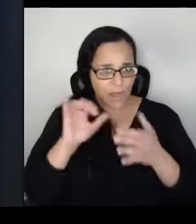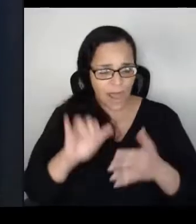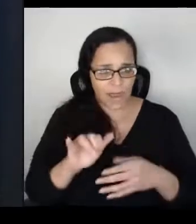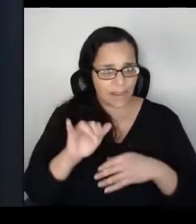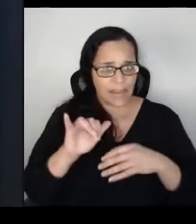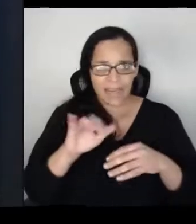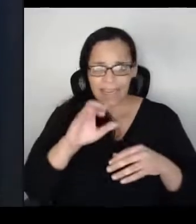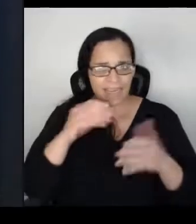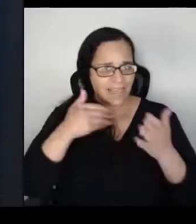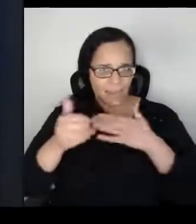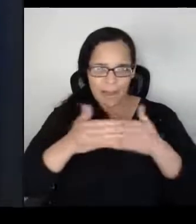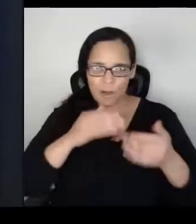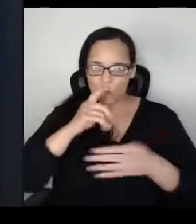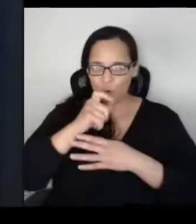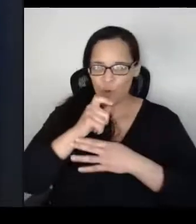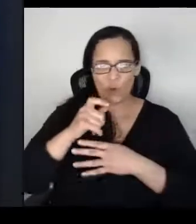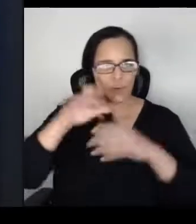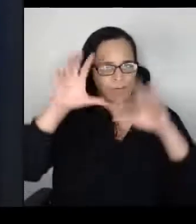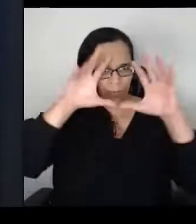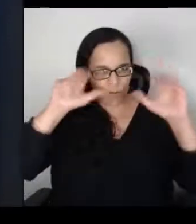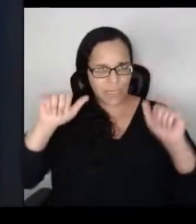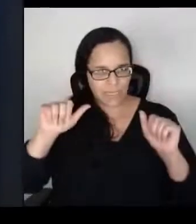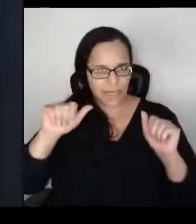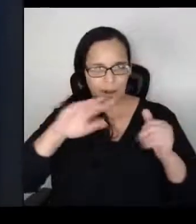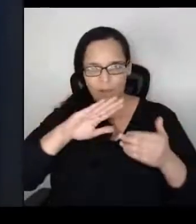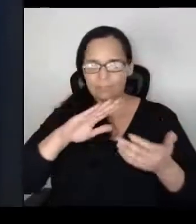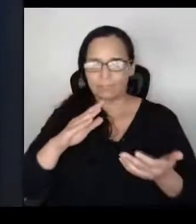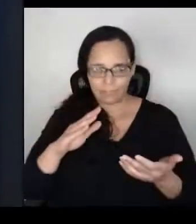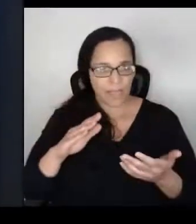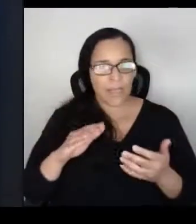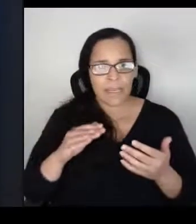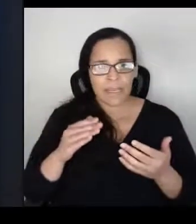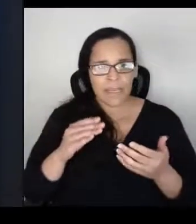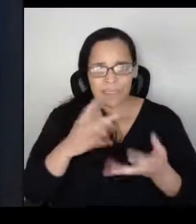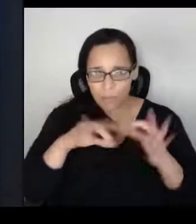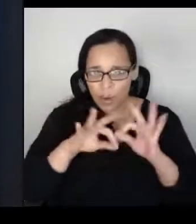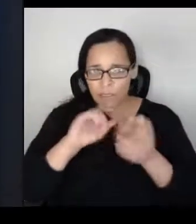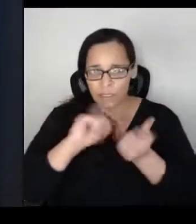We have to actually repeal the law for anyone to be living in dignity.